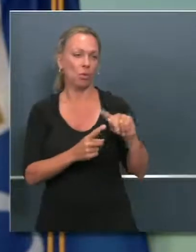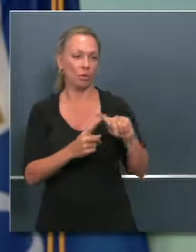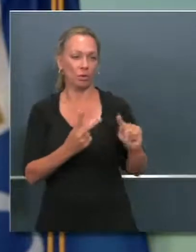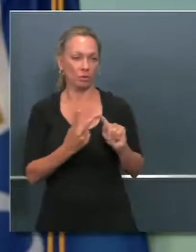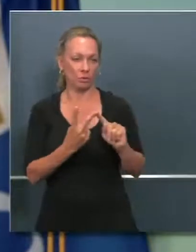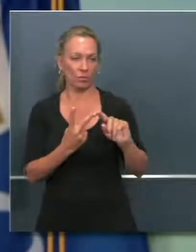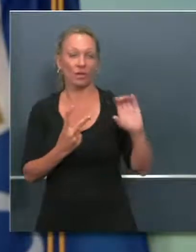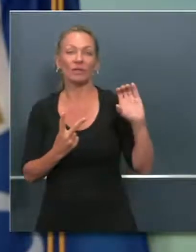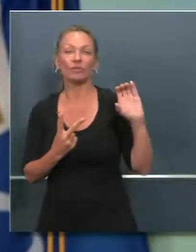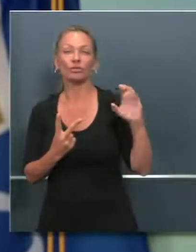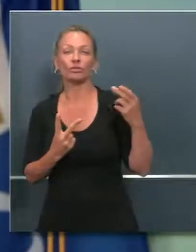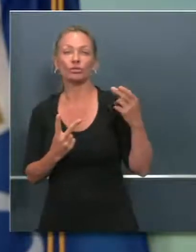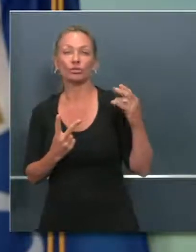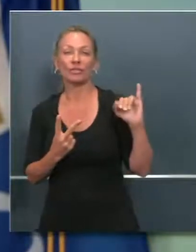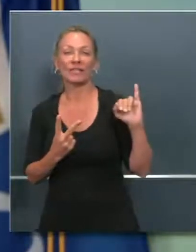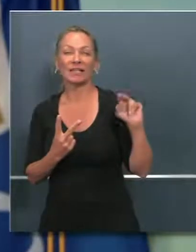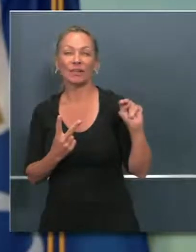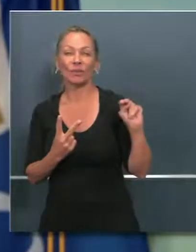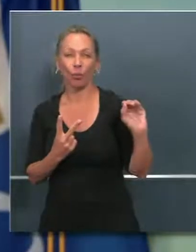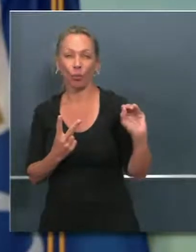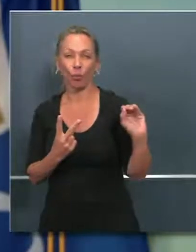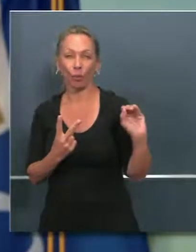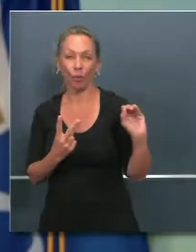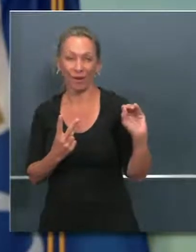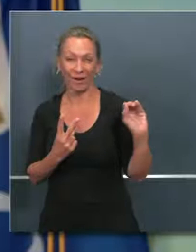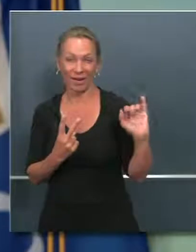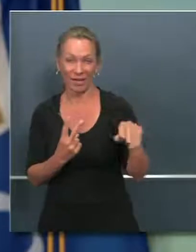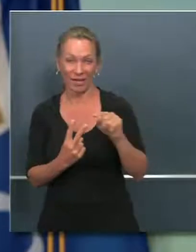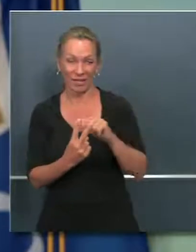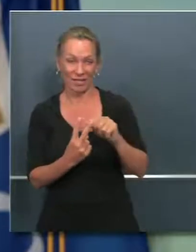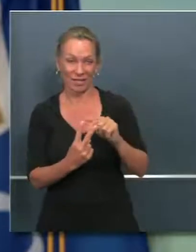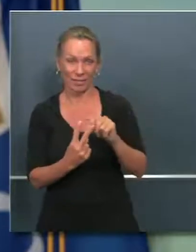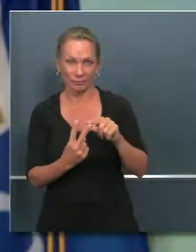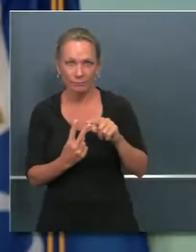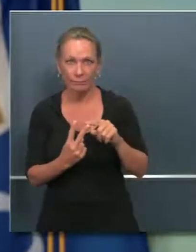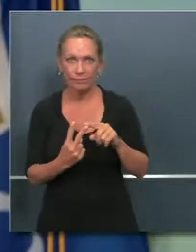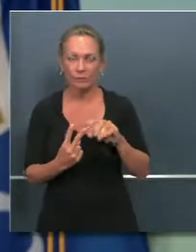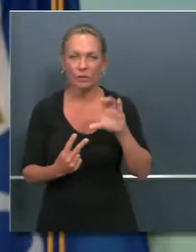in terms of total number of inmates that are currently positive and total number of staff